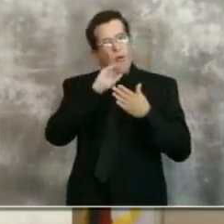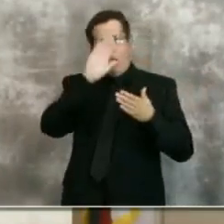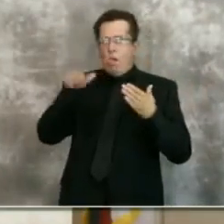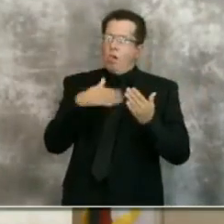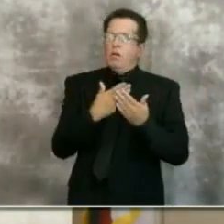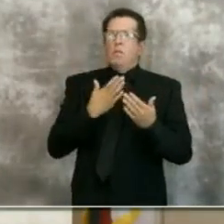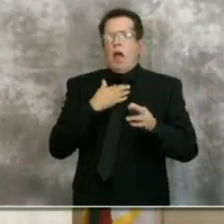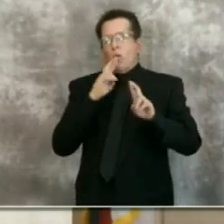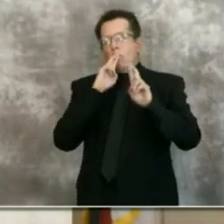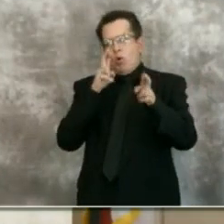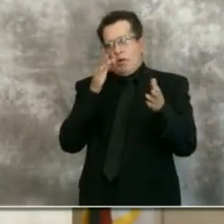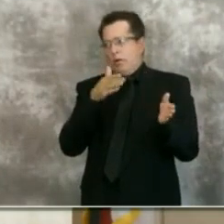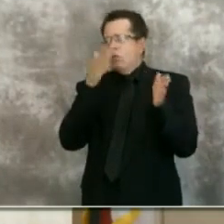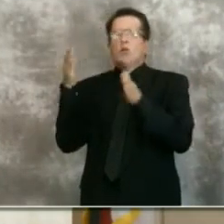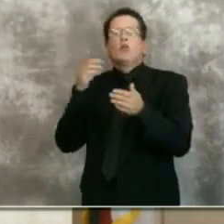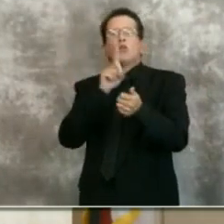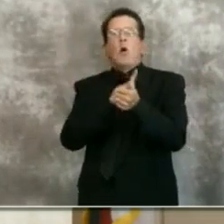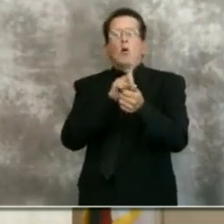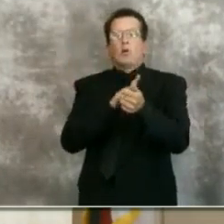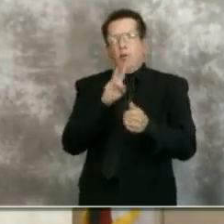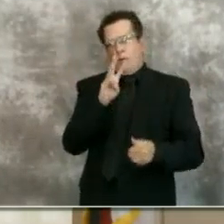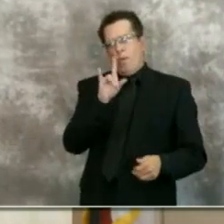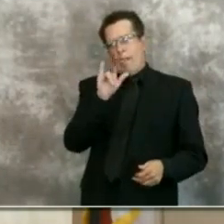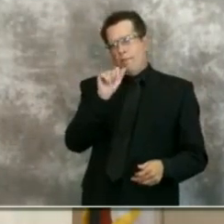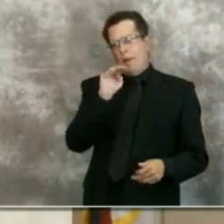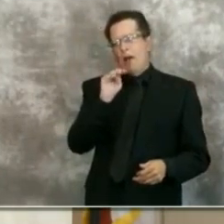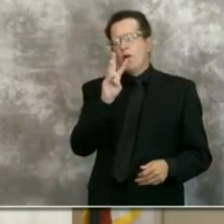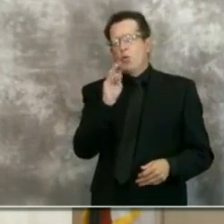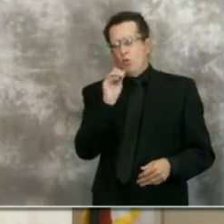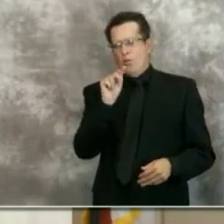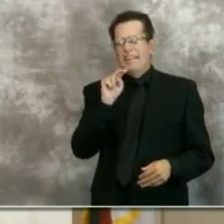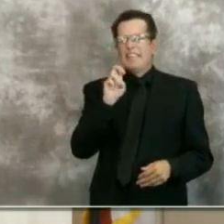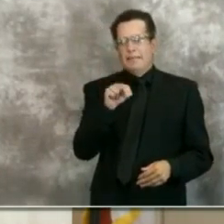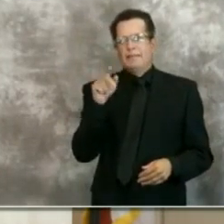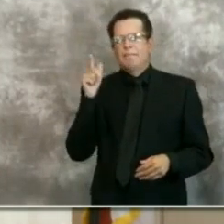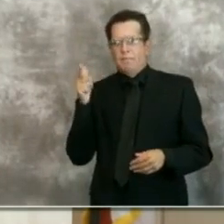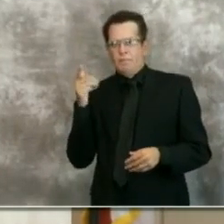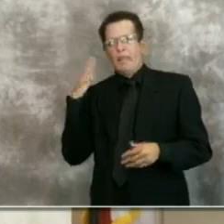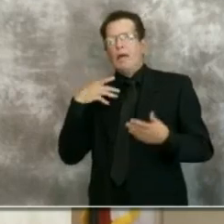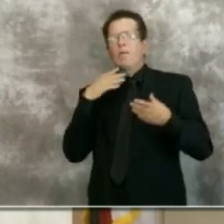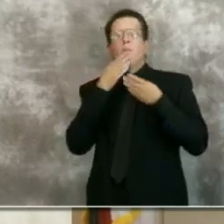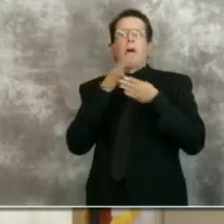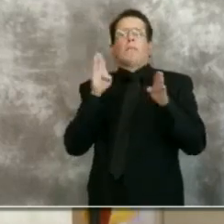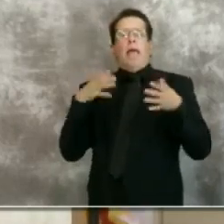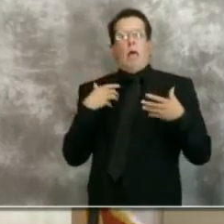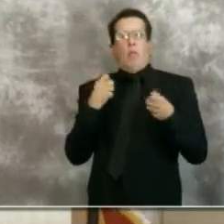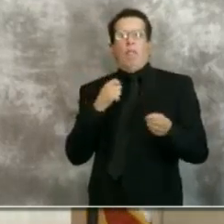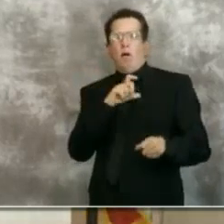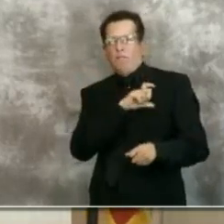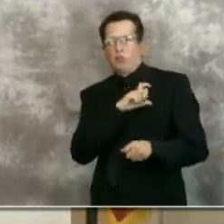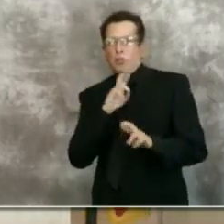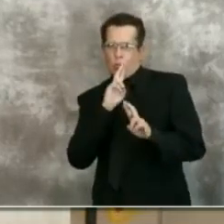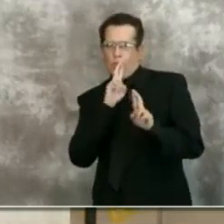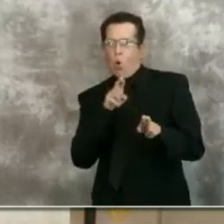RIGHT THERE AT 67. PERCENT IN OUR ICU CAPACITY SYSTEM THAT CONCLUDES MY REPORT ON AL SERVED OVER DOCTOR WILMA WOOTEN FOR PUBLIC HEALTH